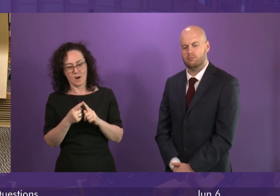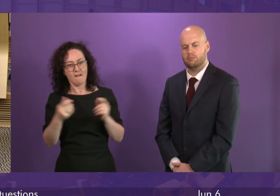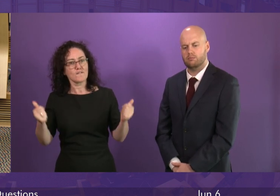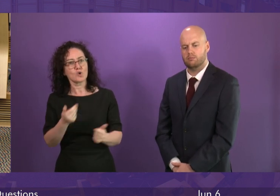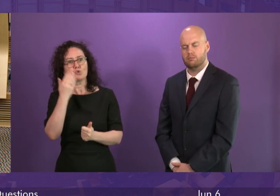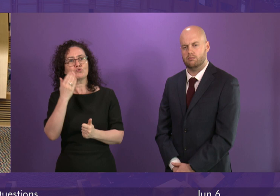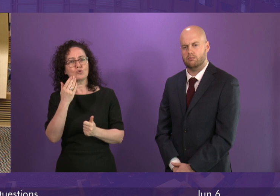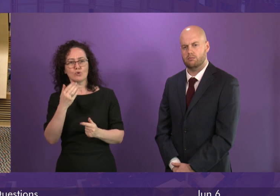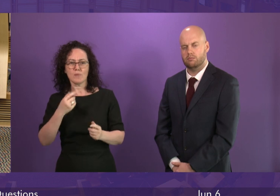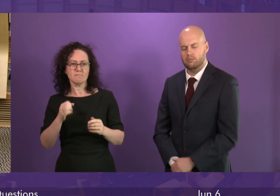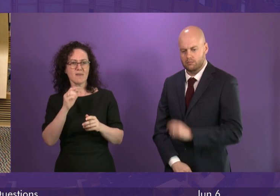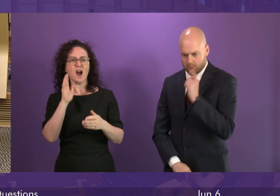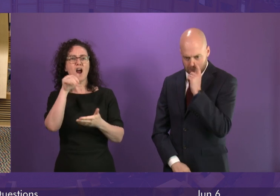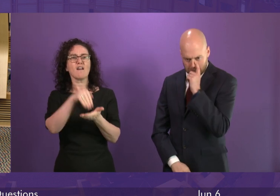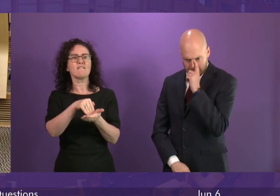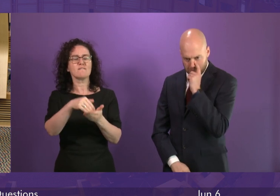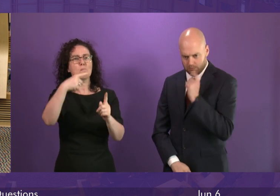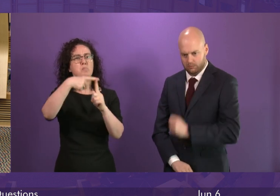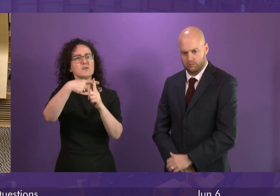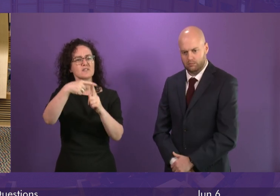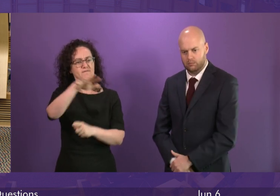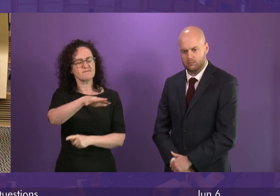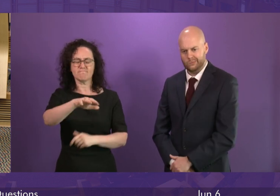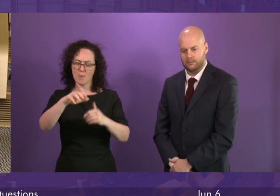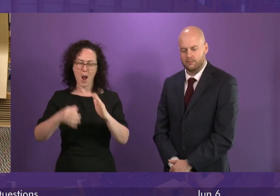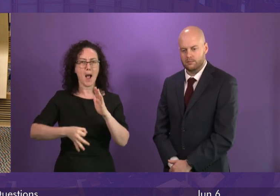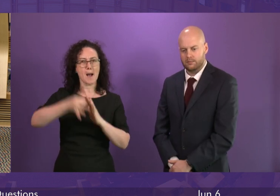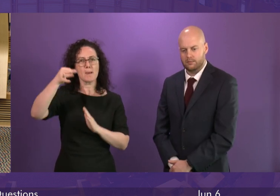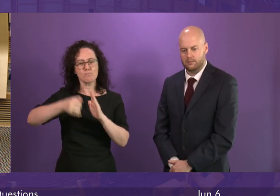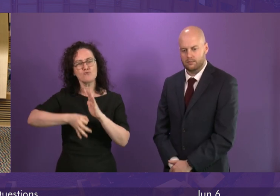year on year. That is what Scottish education is determined to deliver, that is what it